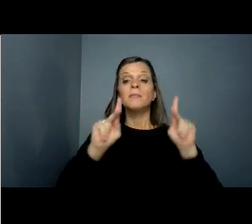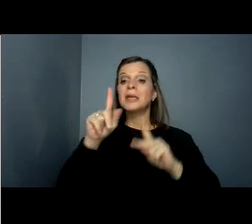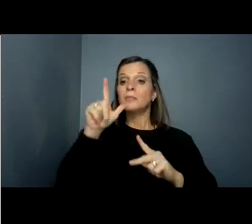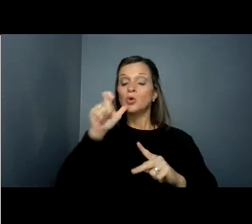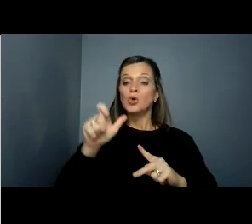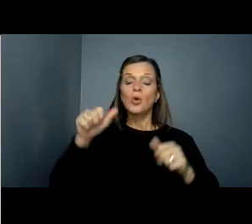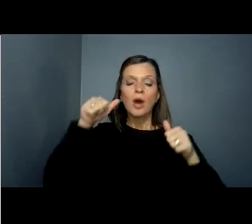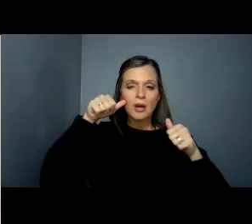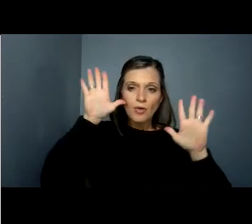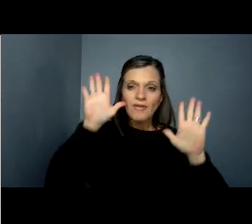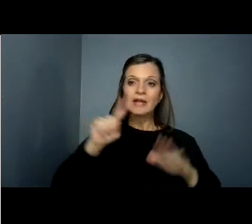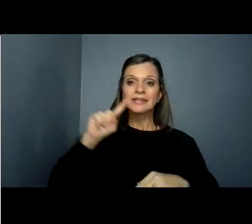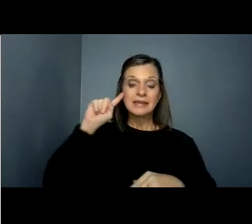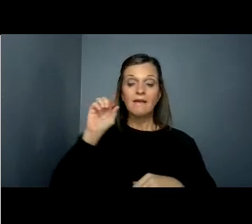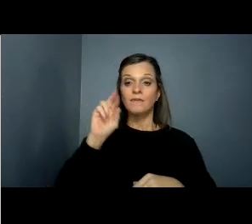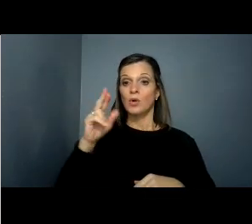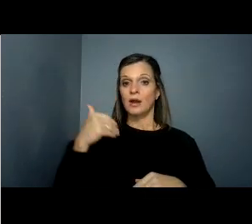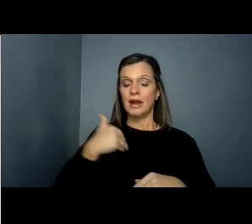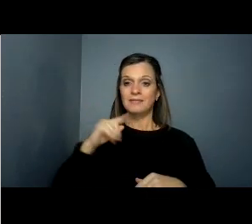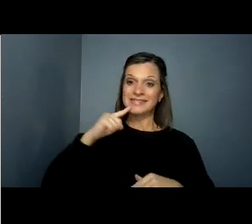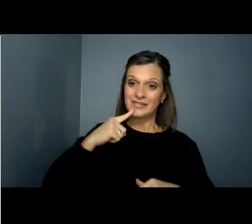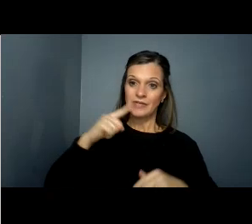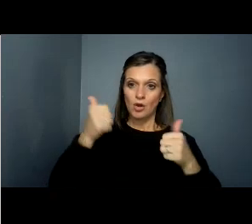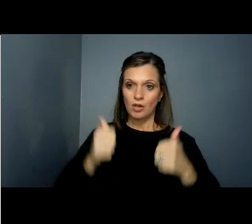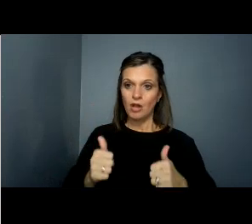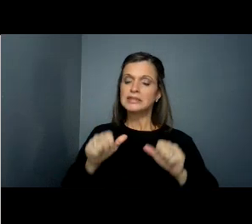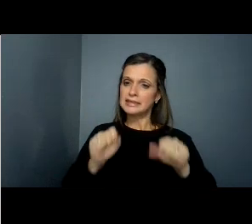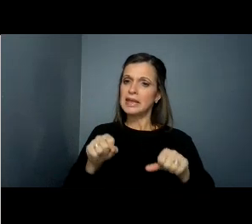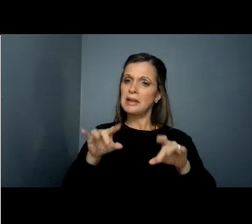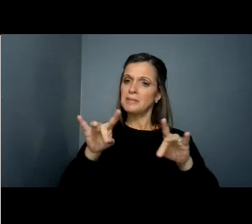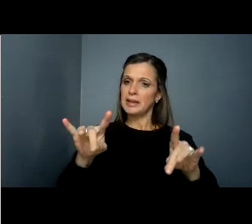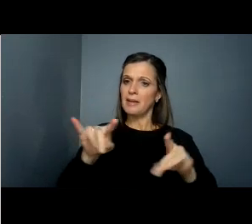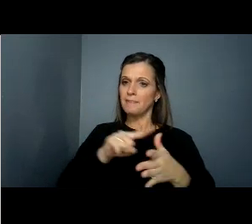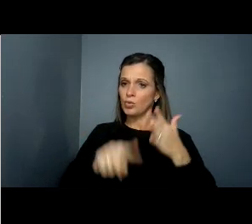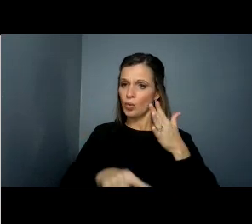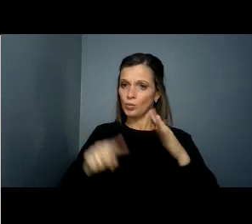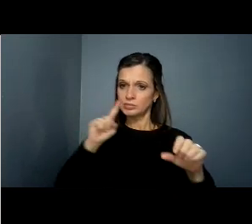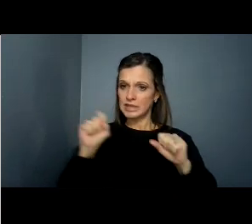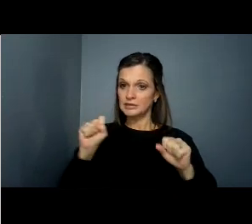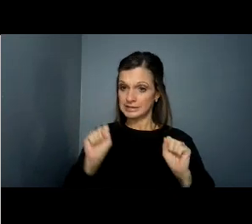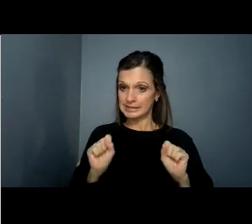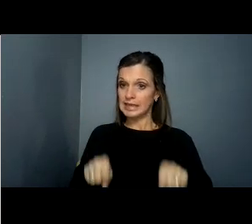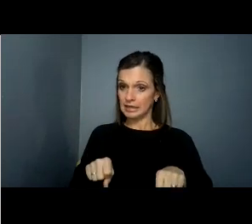loss can hear those things. When you move up the graph,